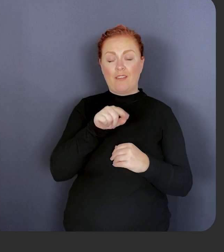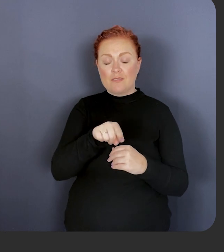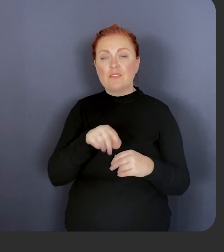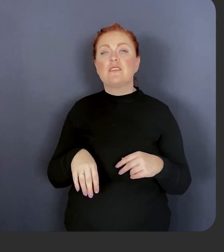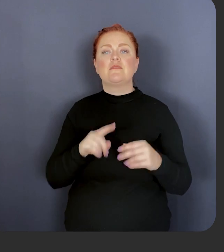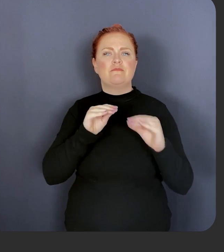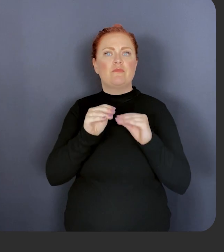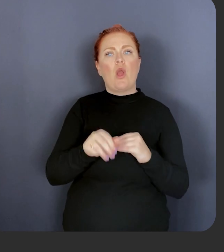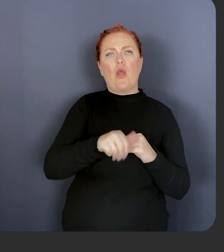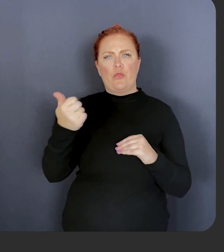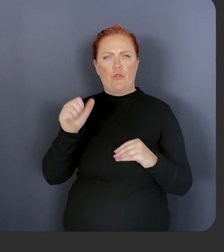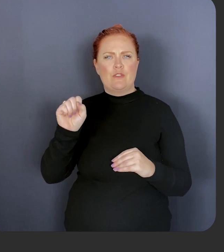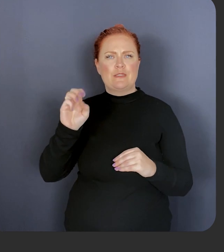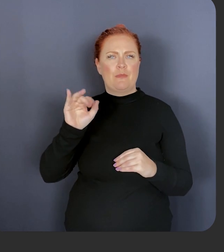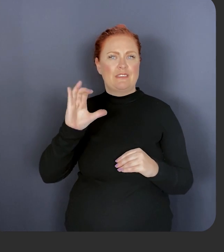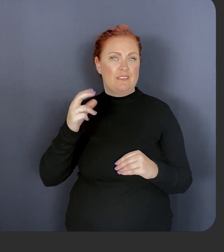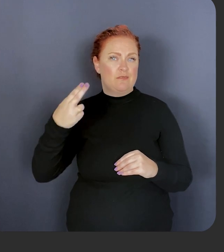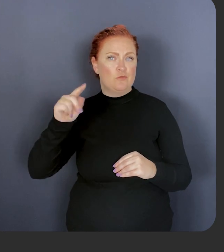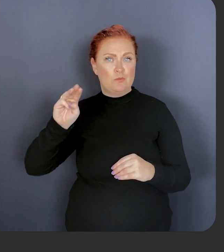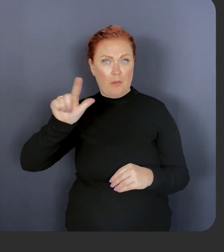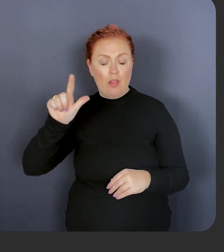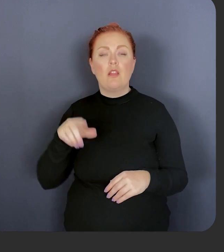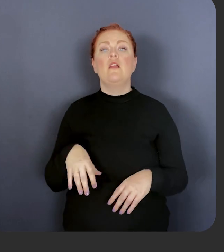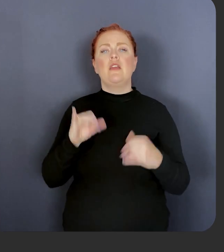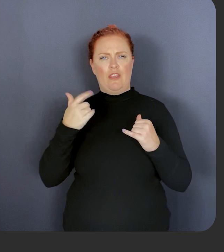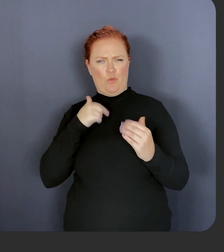to fix the other semantic HTML thing, which, if we inspect,